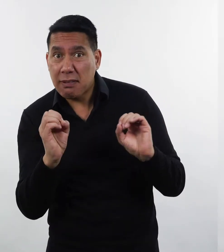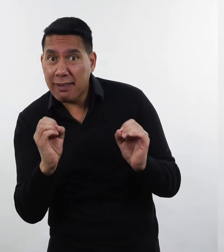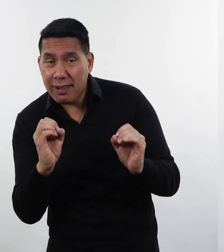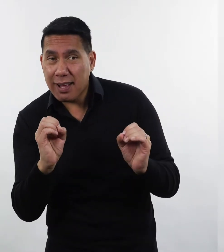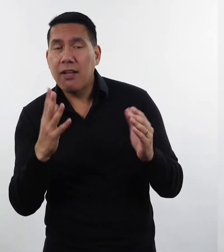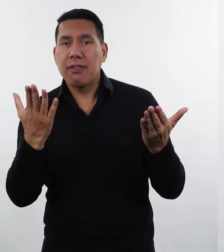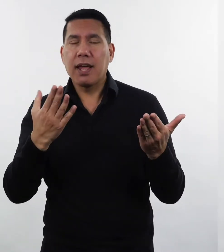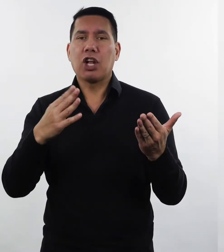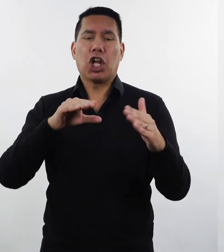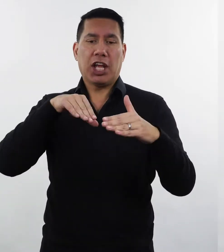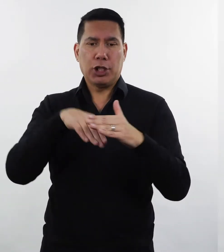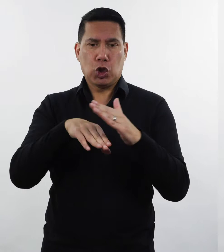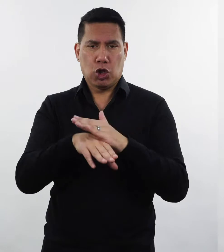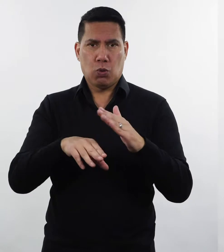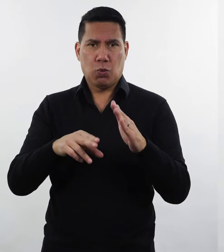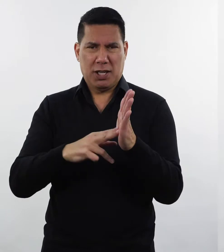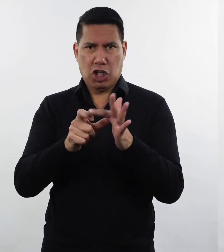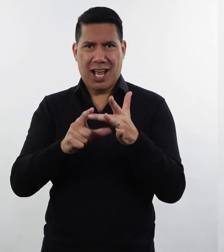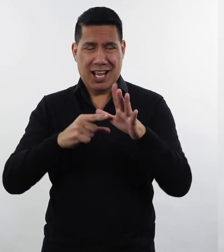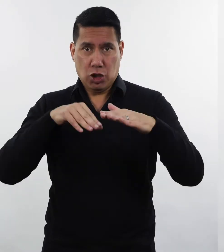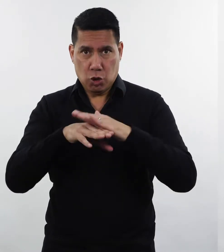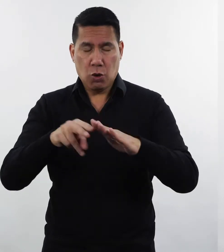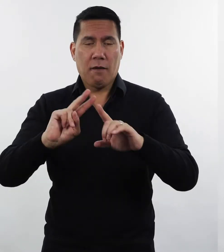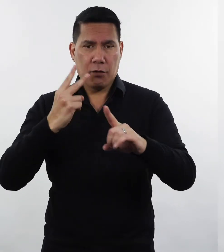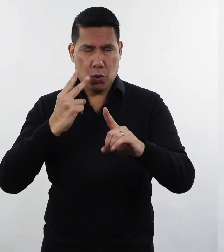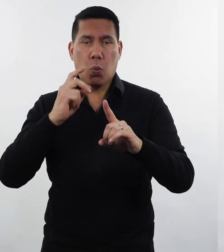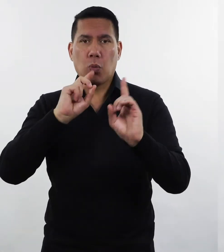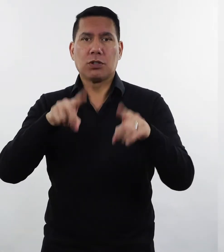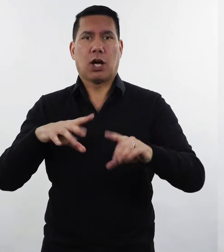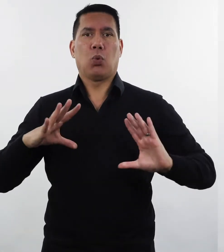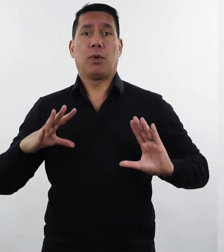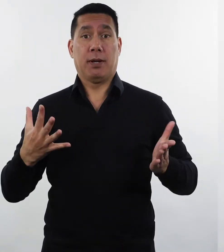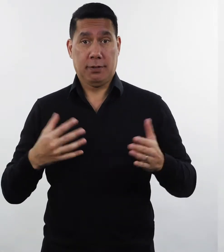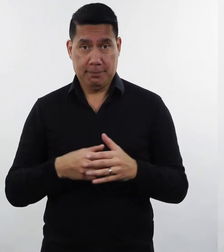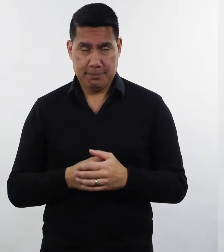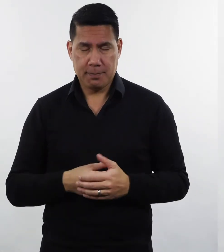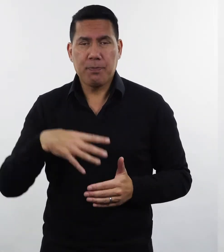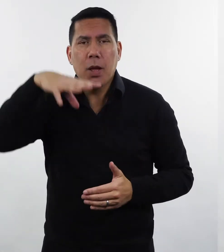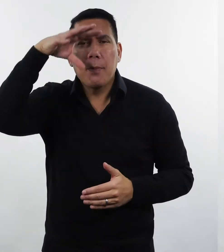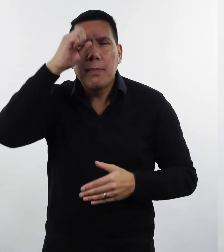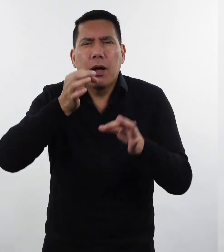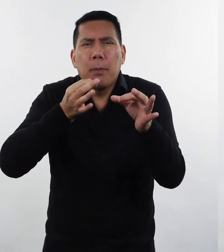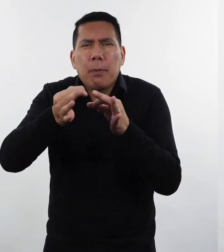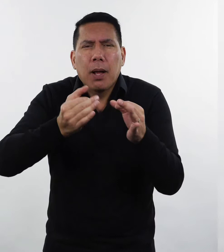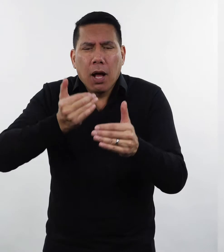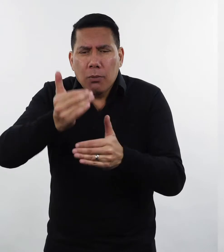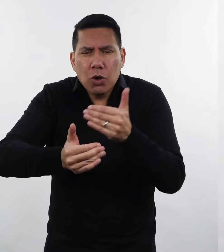Remember the planning process, plan and review is all part of a partnership between you and the NDIA.